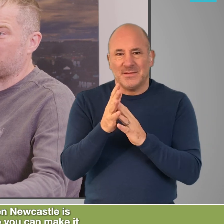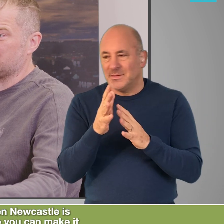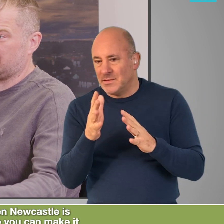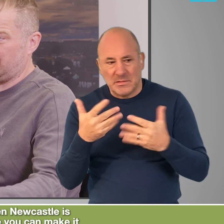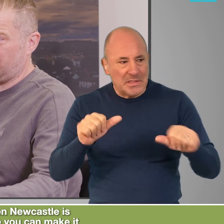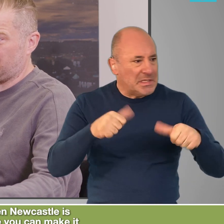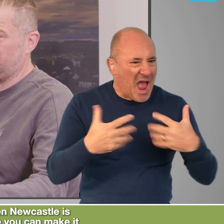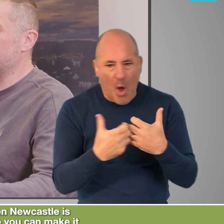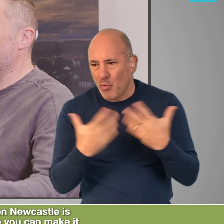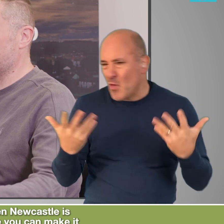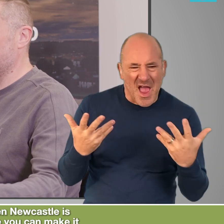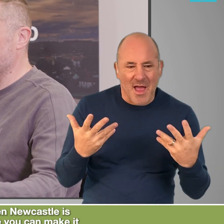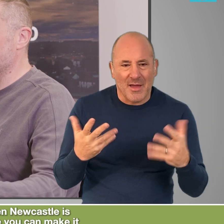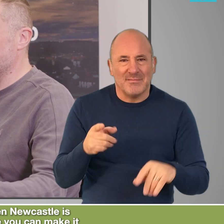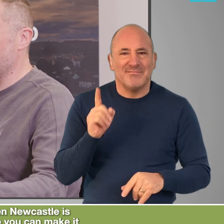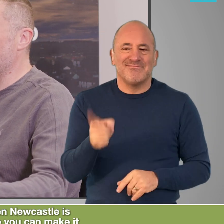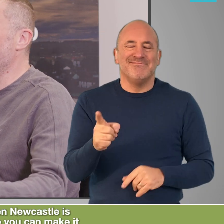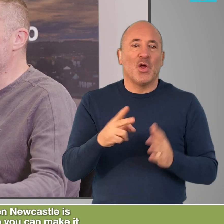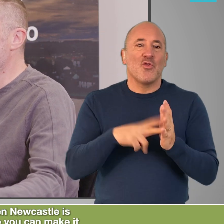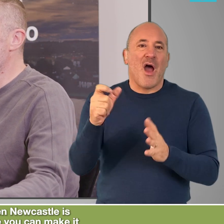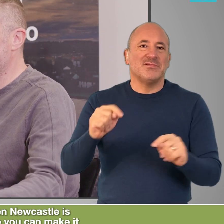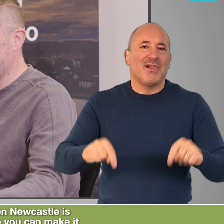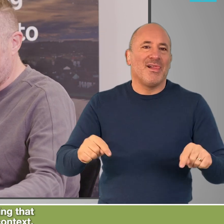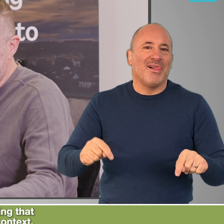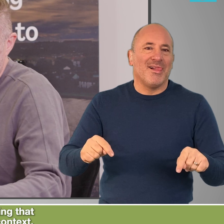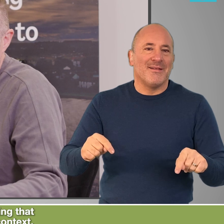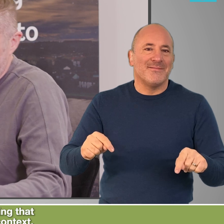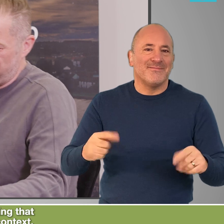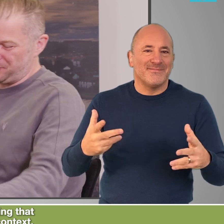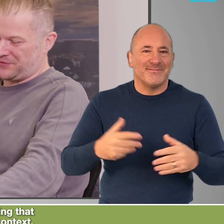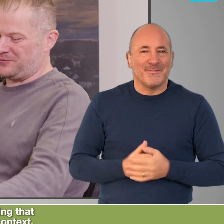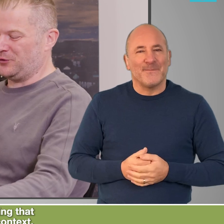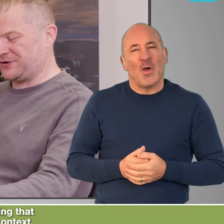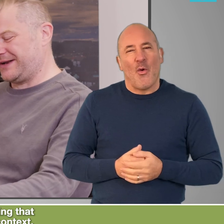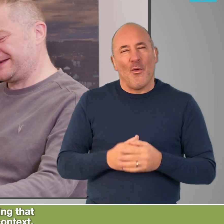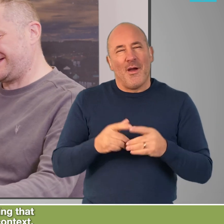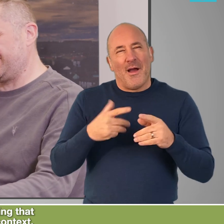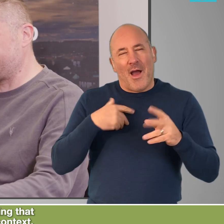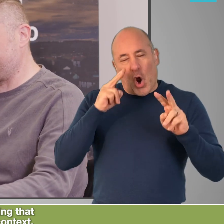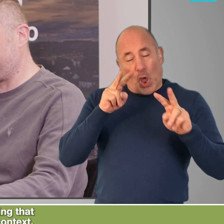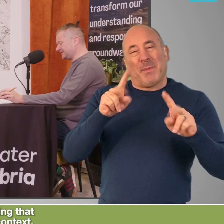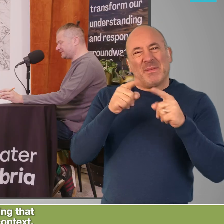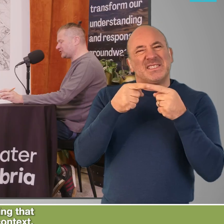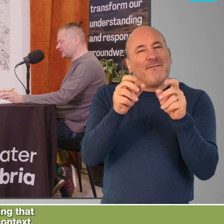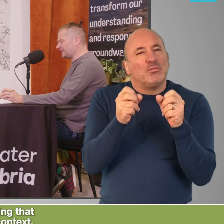project behaves and then Newcastle is obviously the place where you can make it happen. So putting that into a different context,